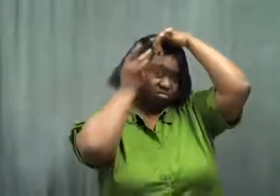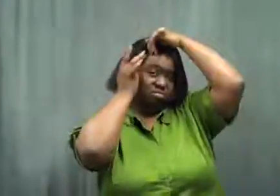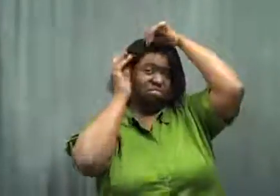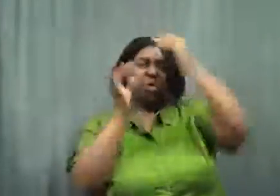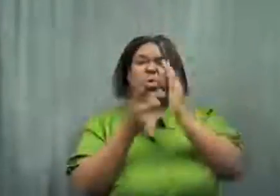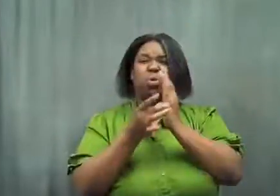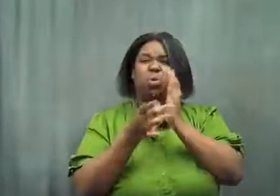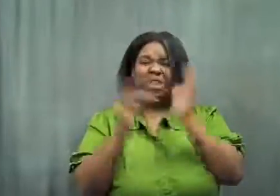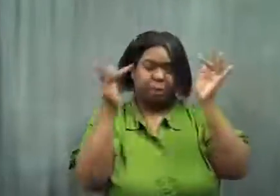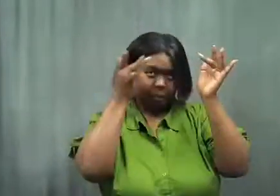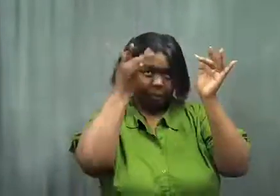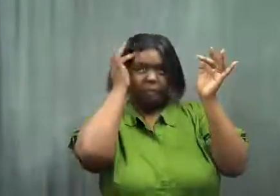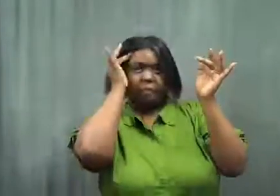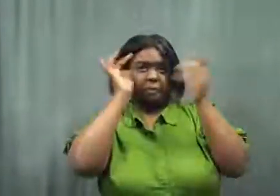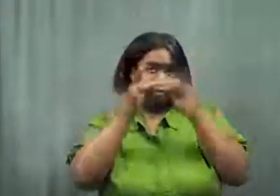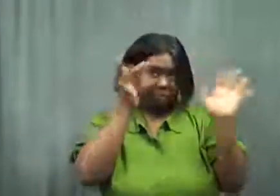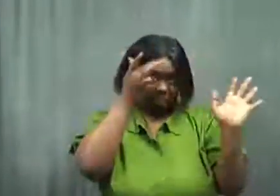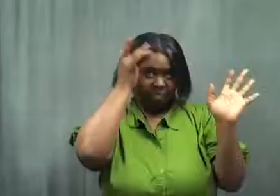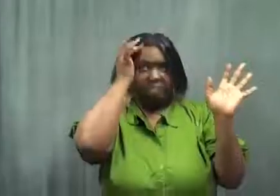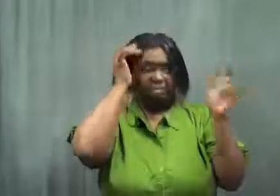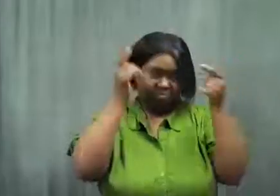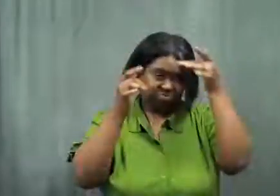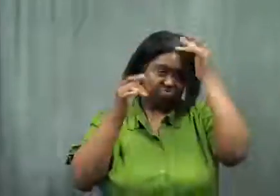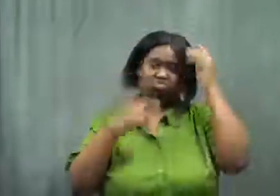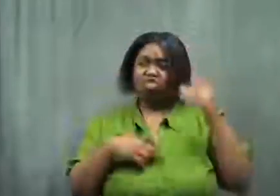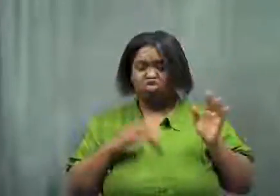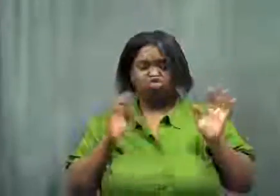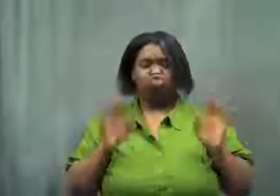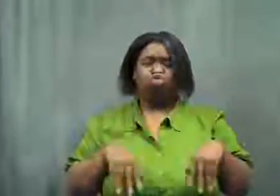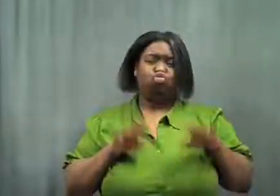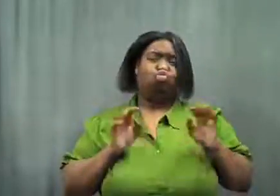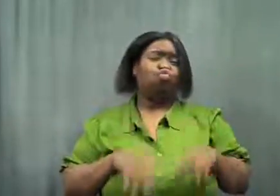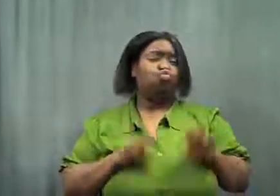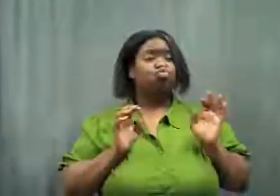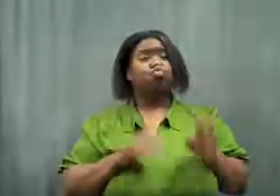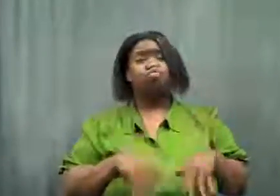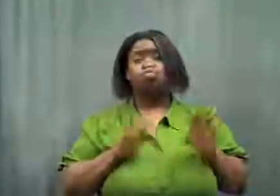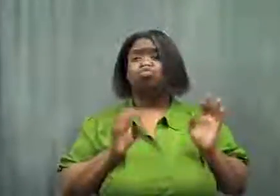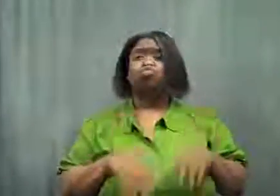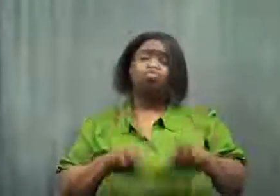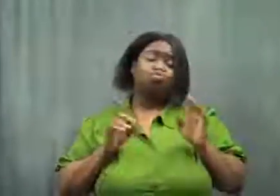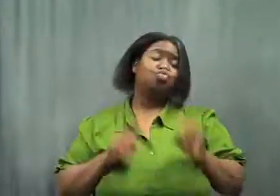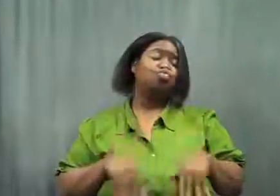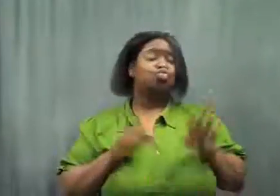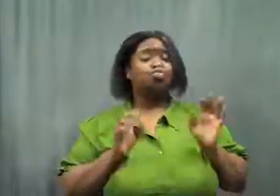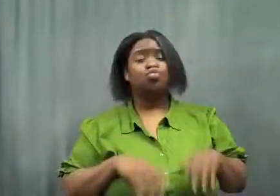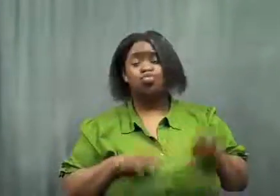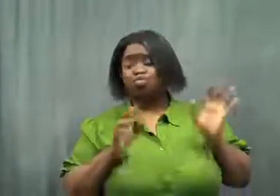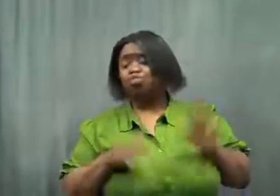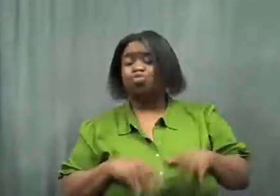She slicked some grease along the hairline. I just sat there letting her work on my hair.